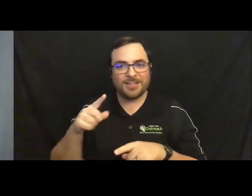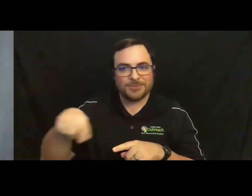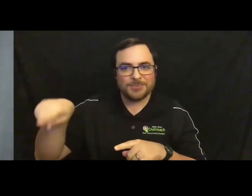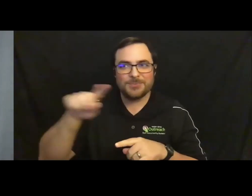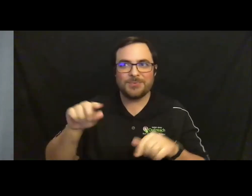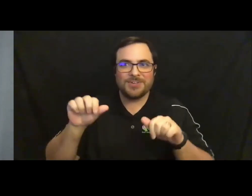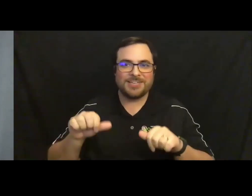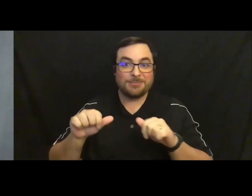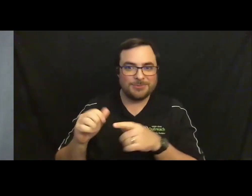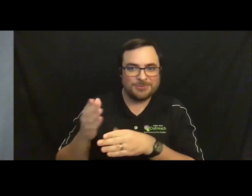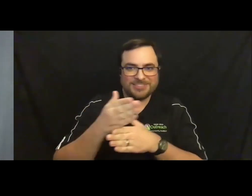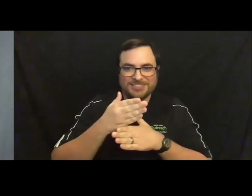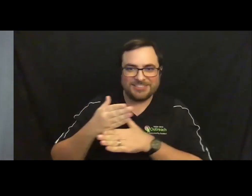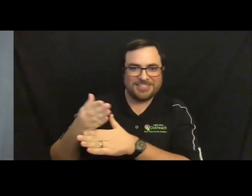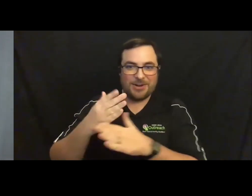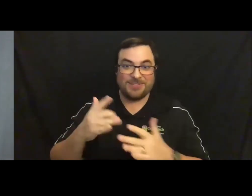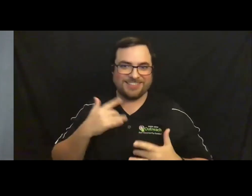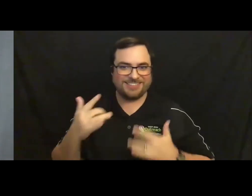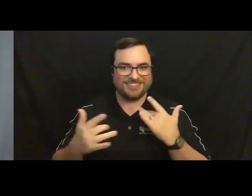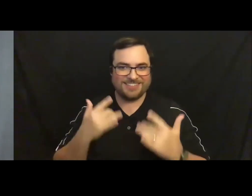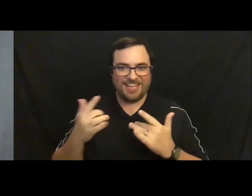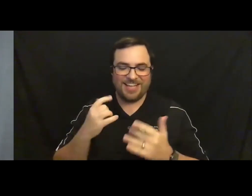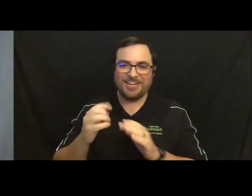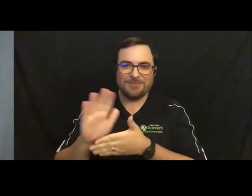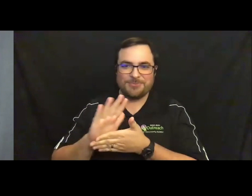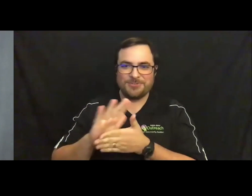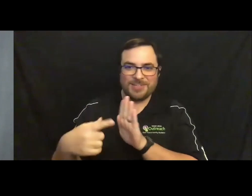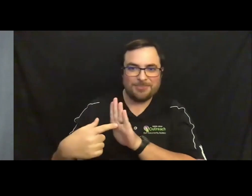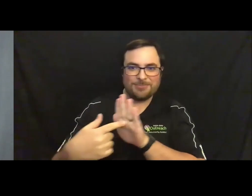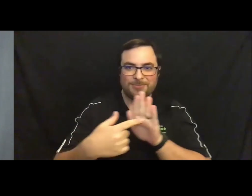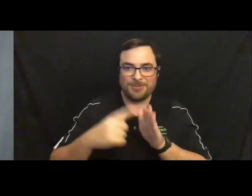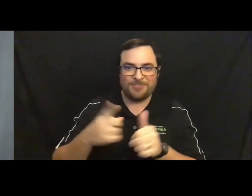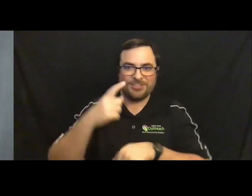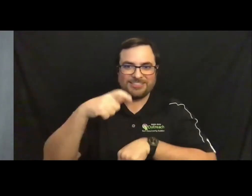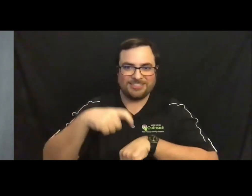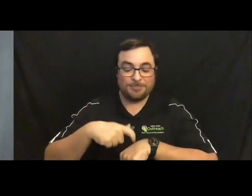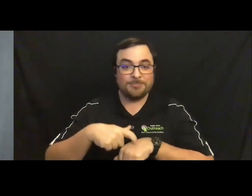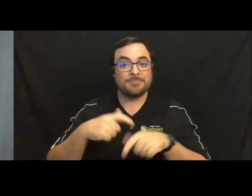this exciting movie premiere. My name is Jen Gettelman and I'm the Deafblind consultant